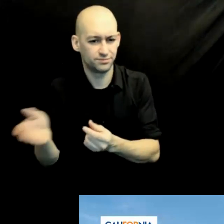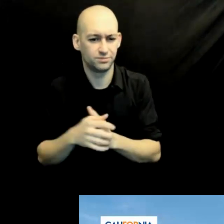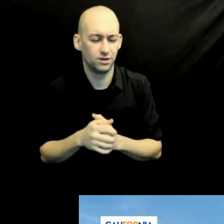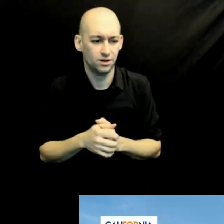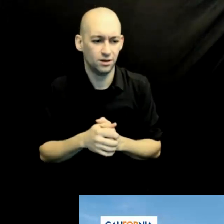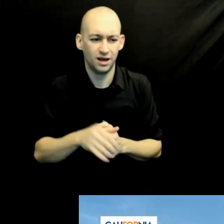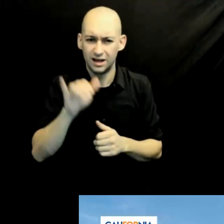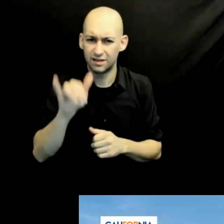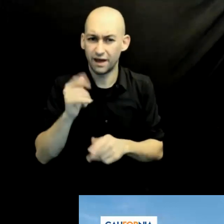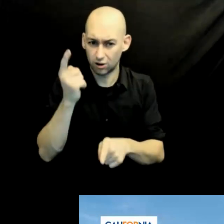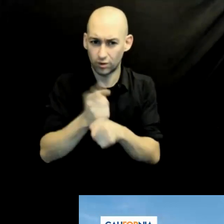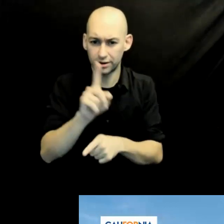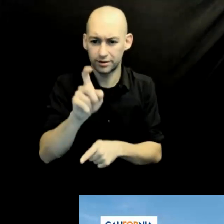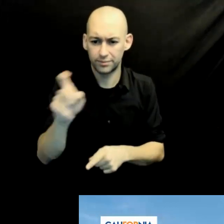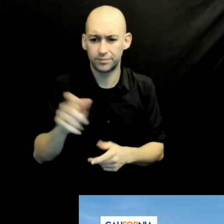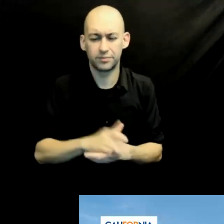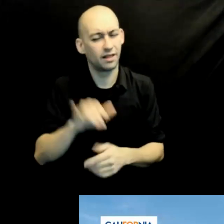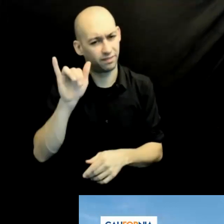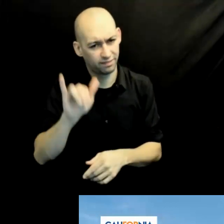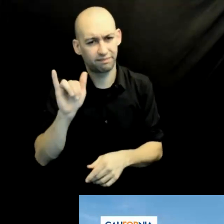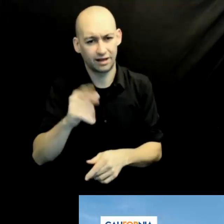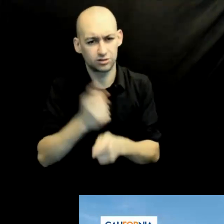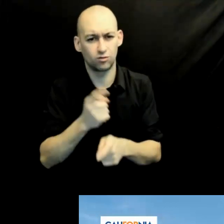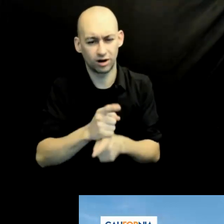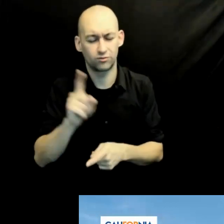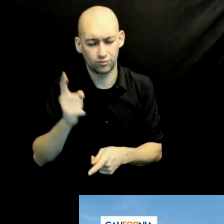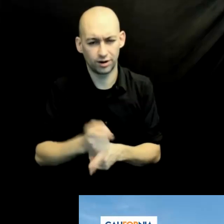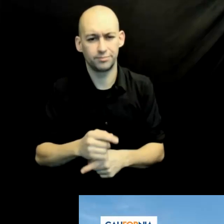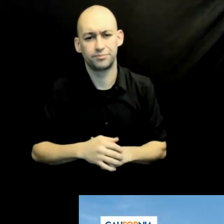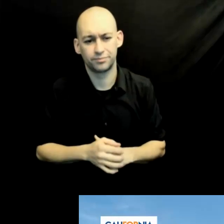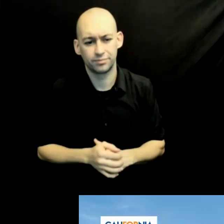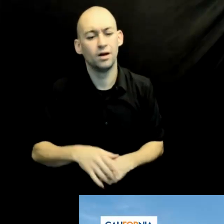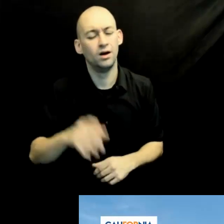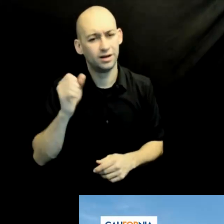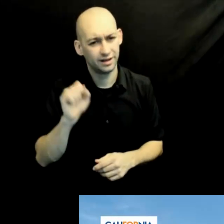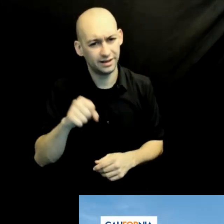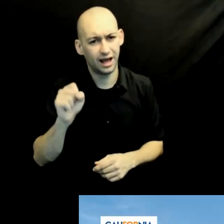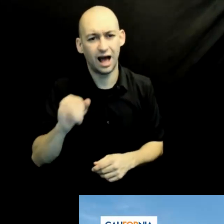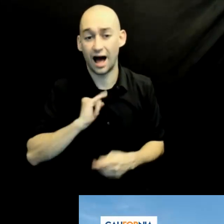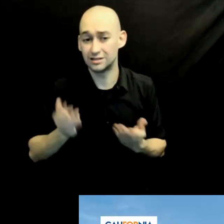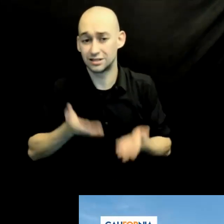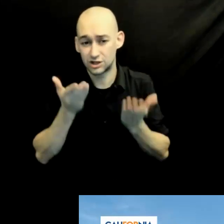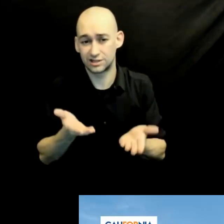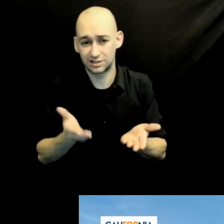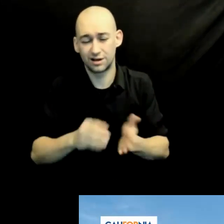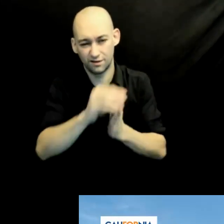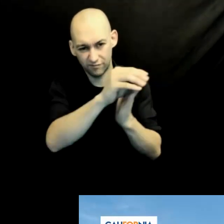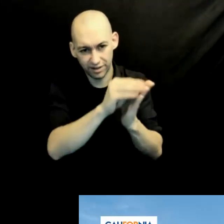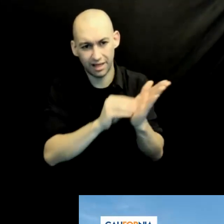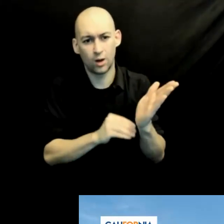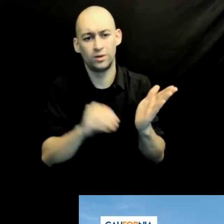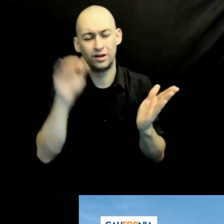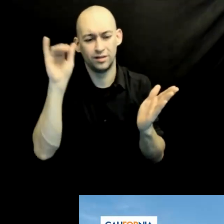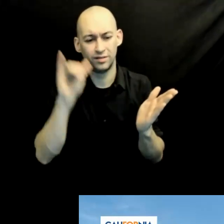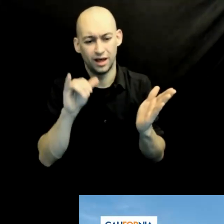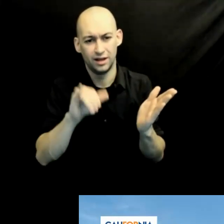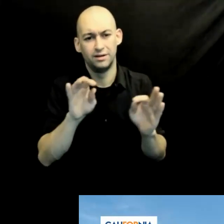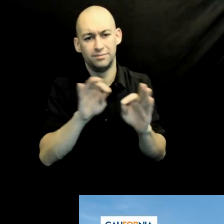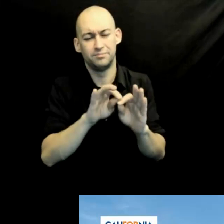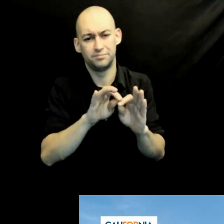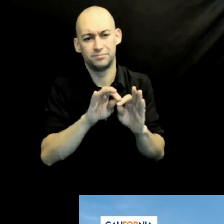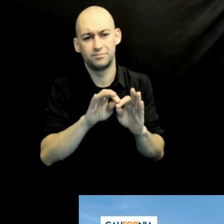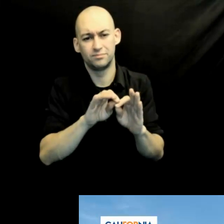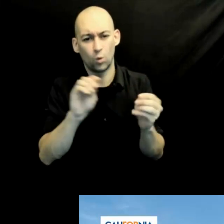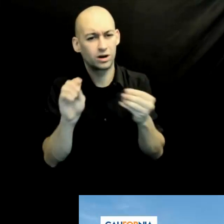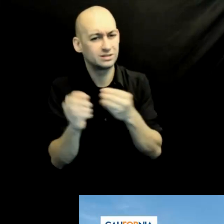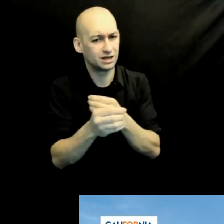that correct? Yes, that's correct. Yeah. I would suggest filling out the organizational form, and